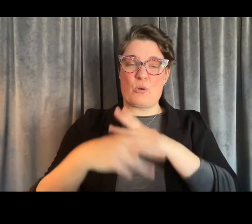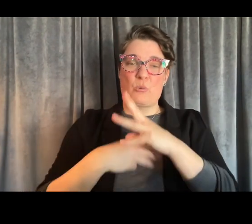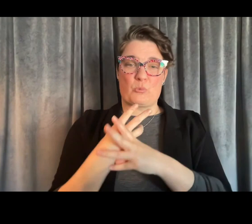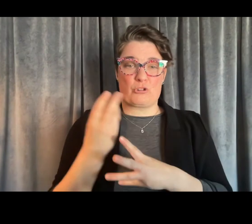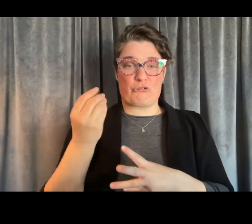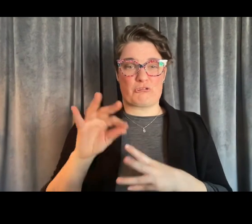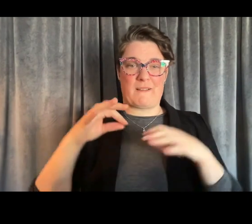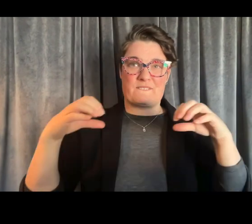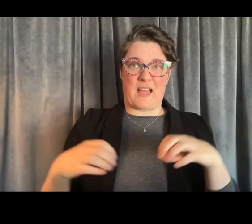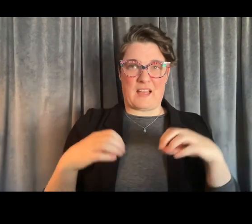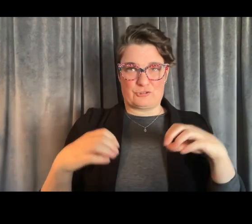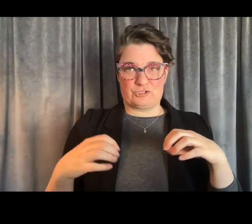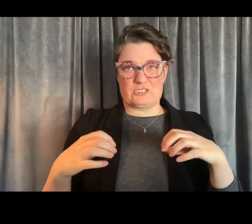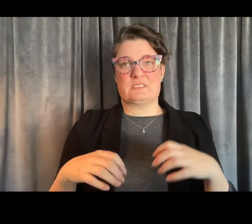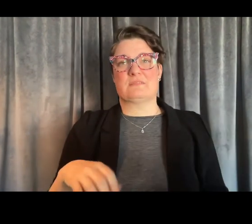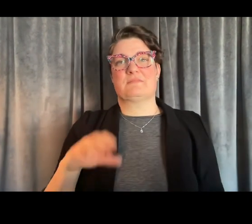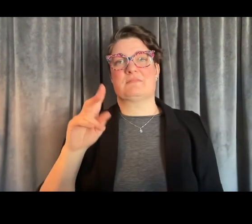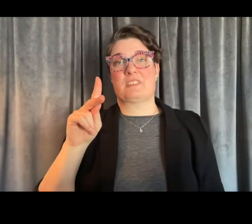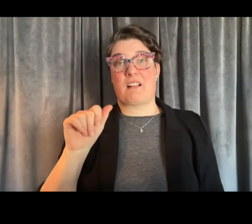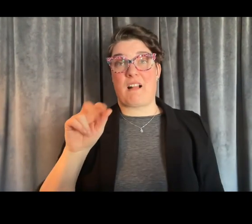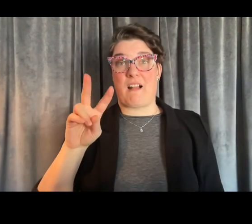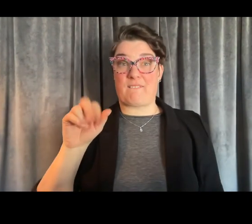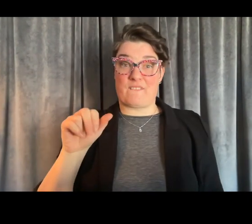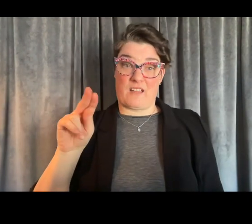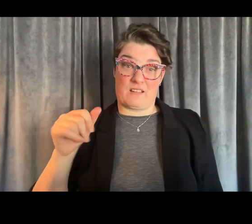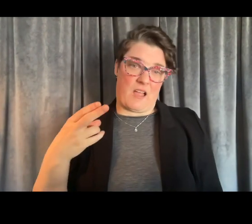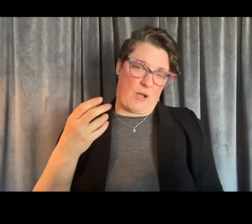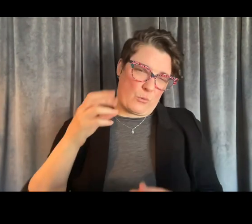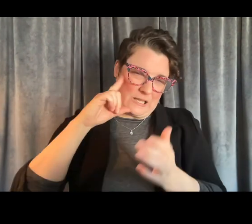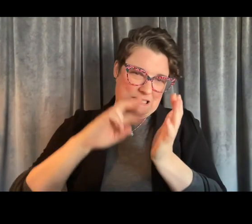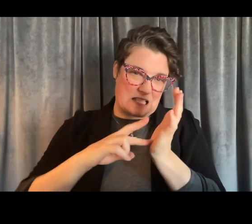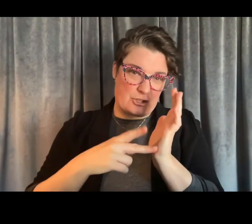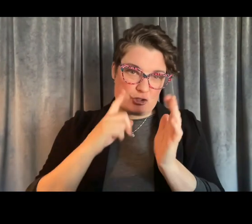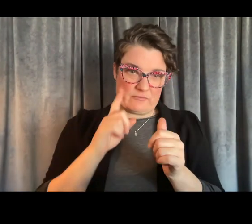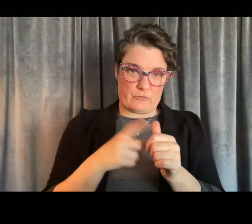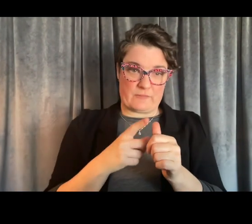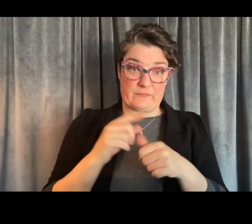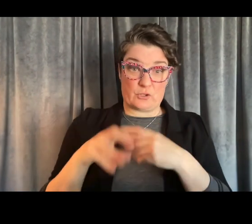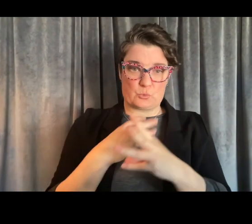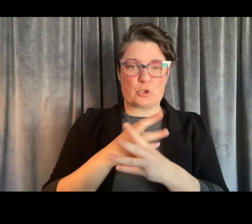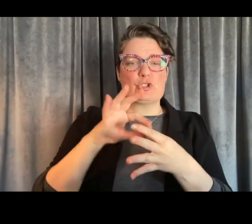kavanah, or intention, for the first world is grounded in the earth in right action.